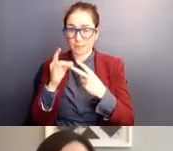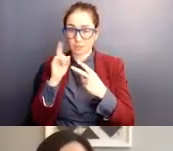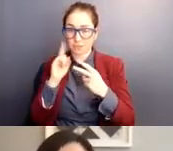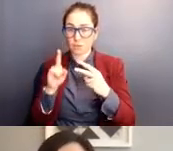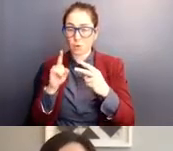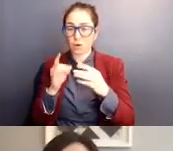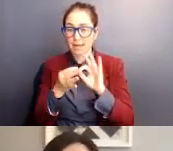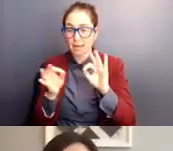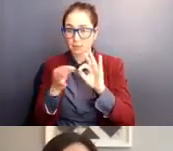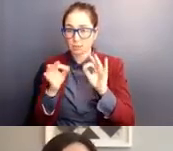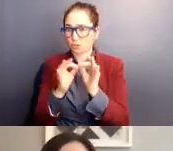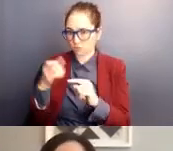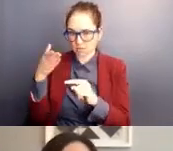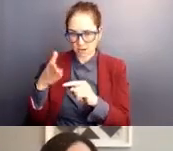interpreter should appear for you on the screen. If you're having